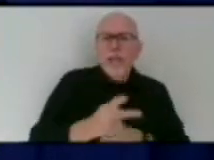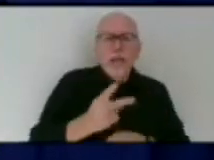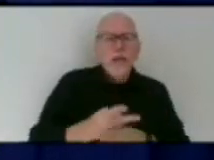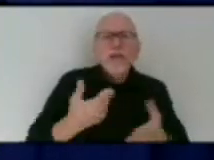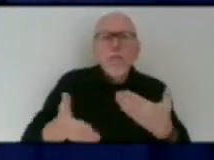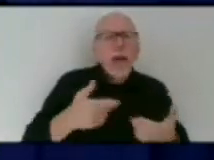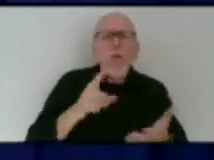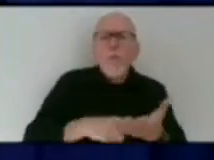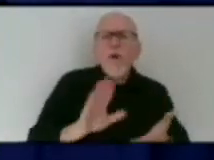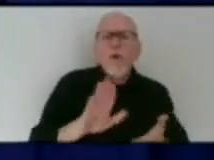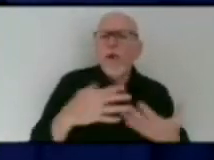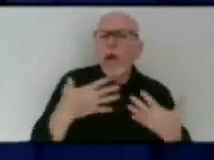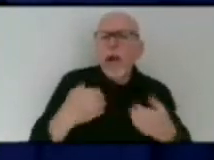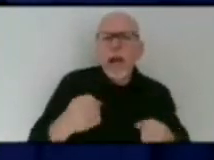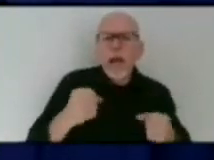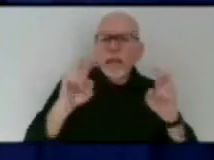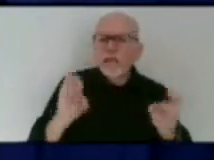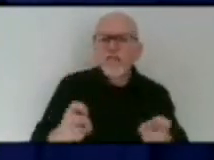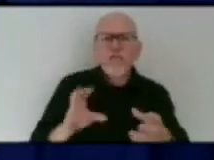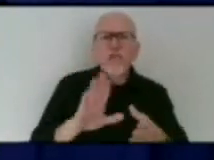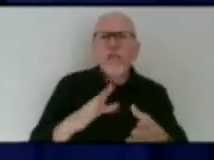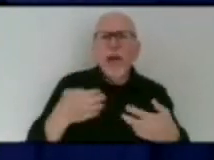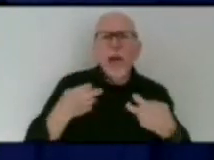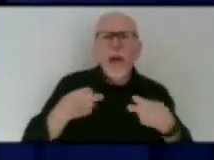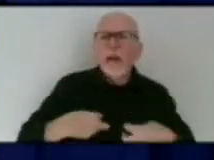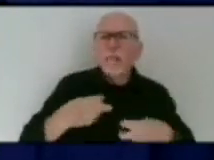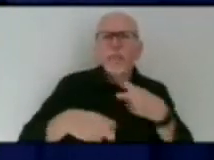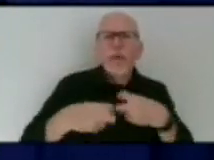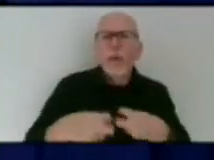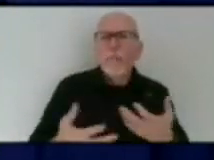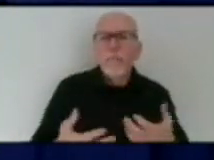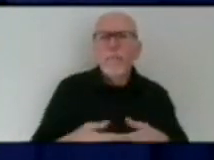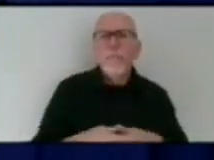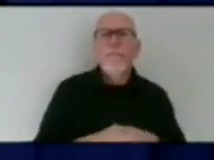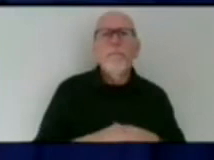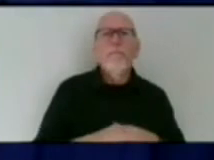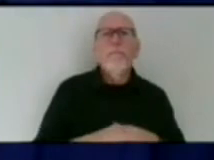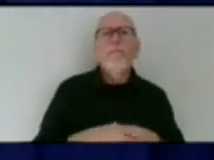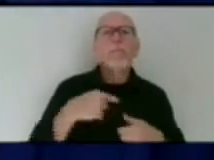or or issue is. We're also seeing individuals, um, changing different